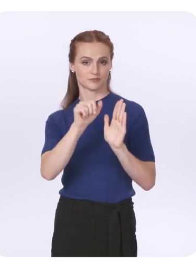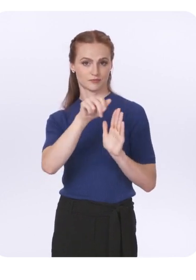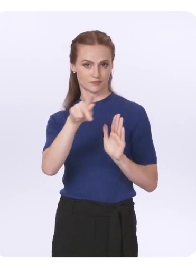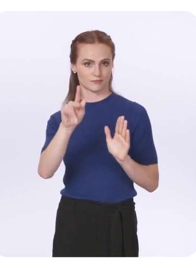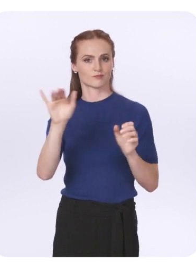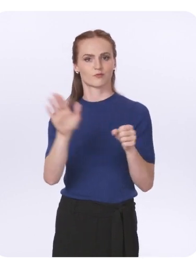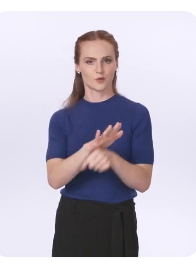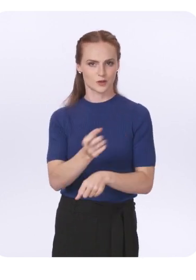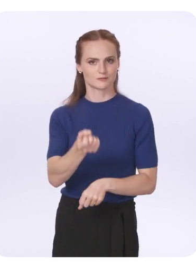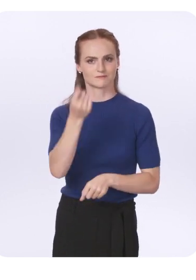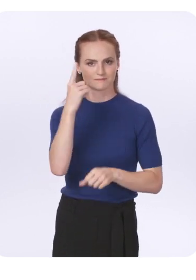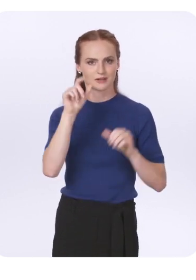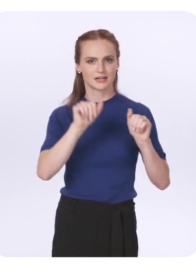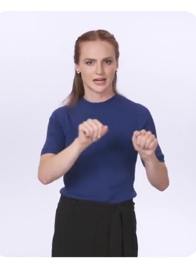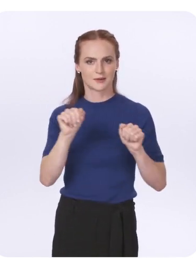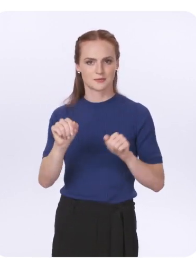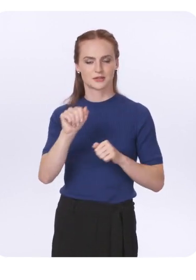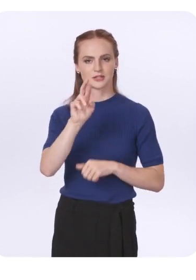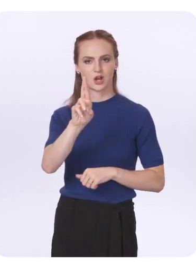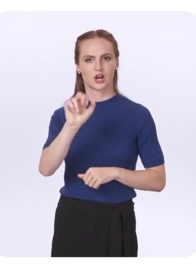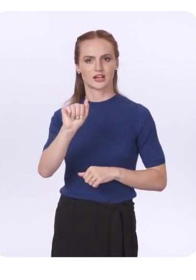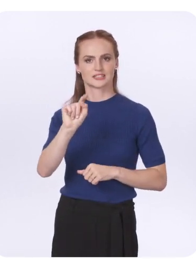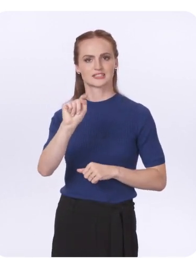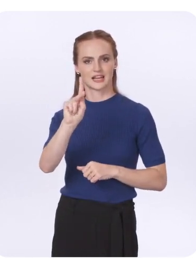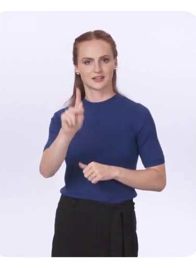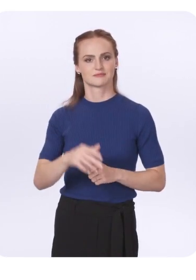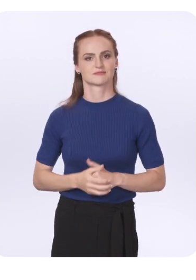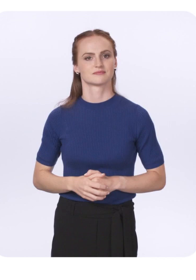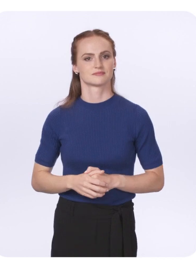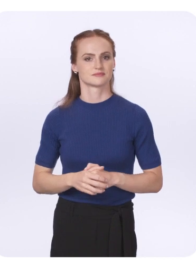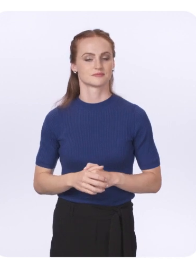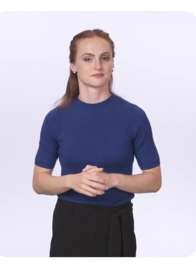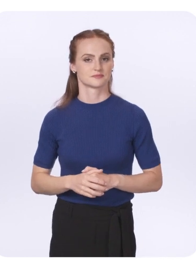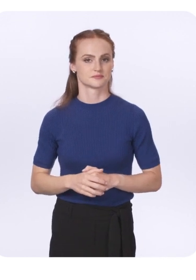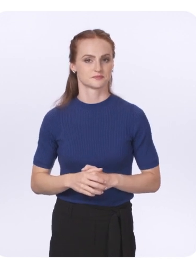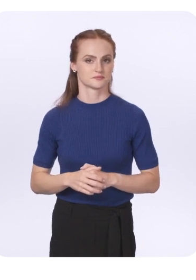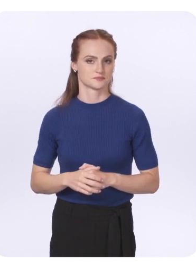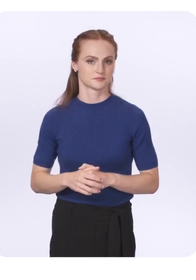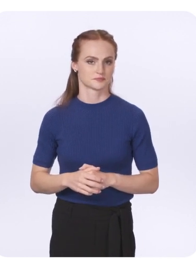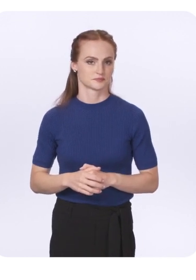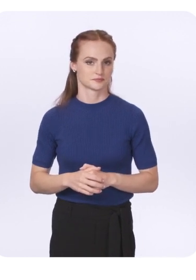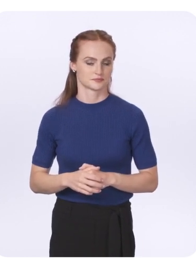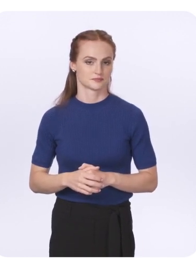If you will direct your attention to the demo video, a number of things are happening.